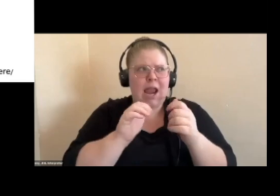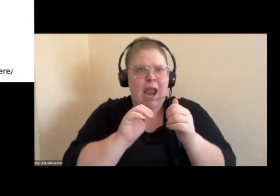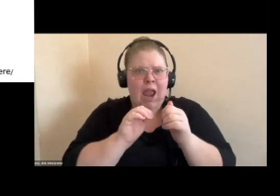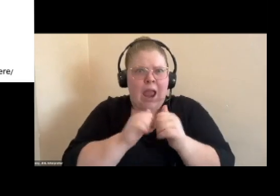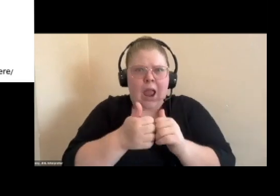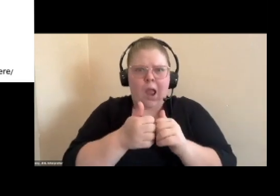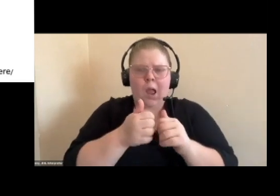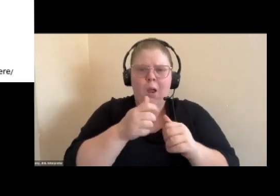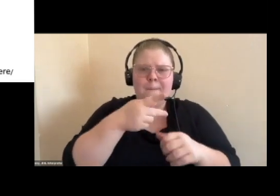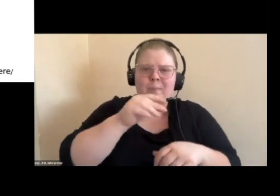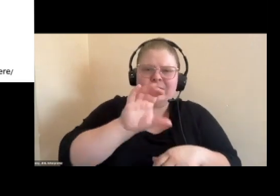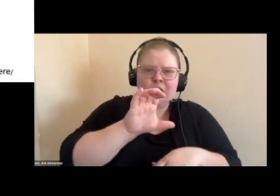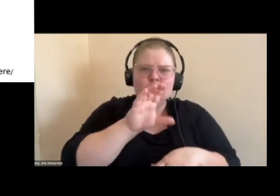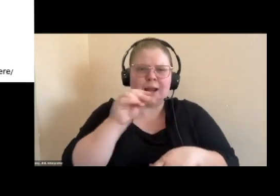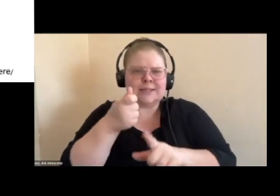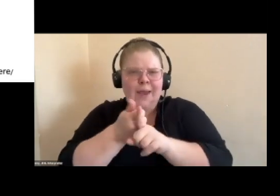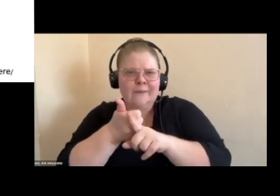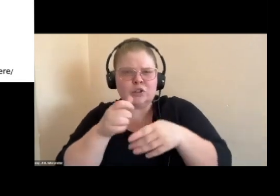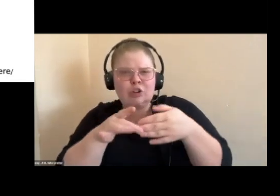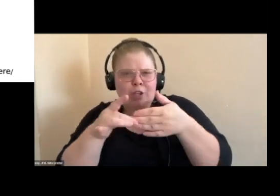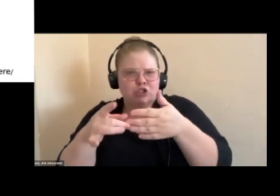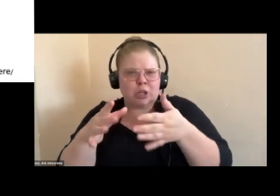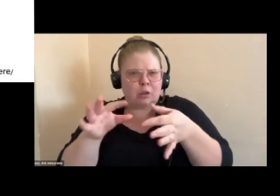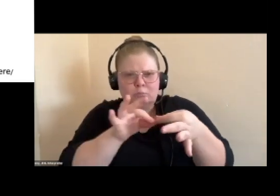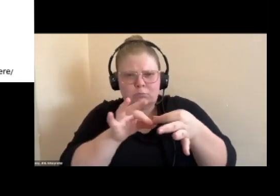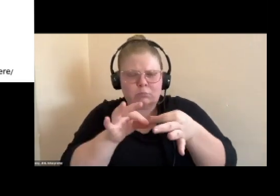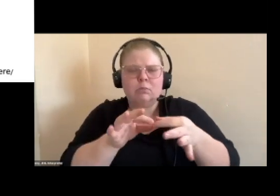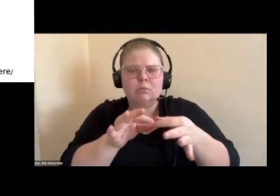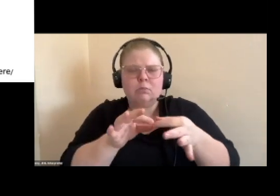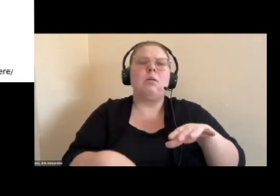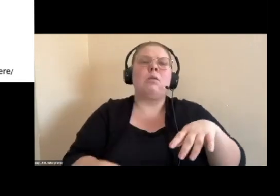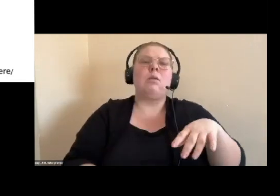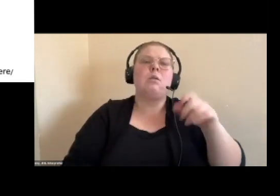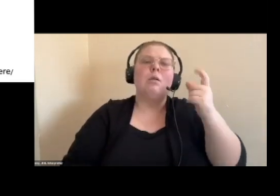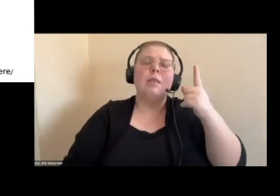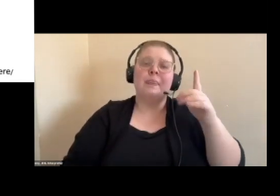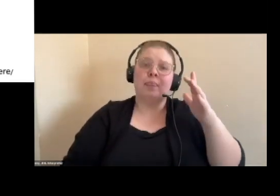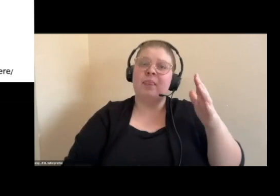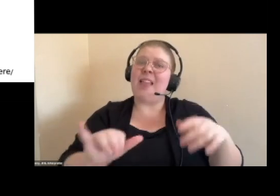And like the previous study, the work group has really informed